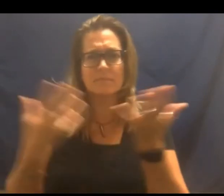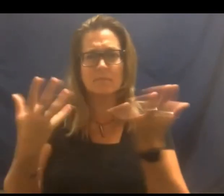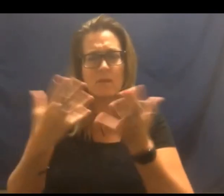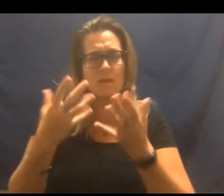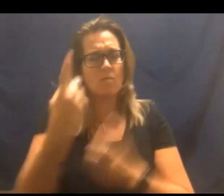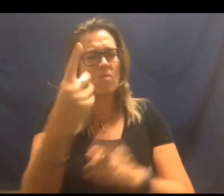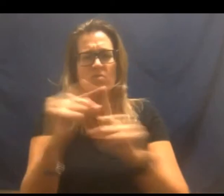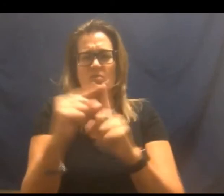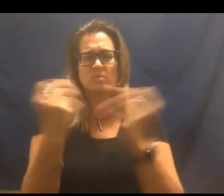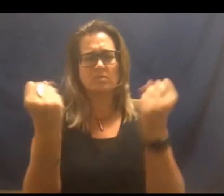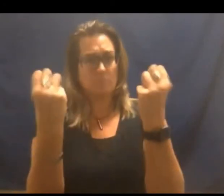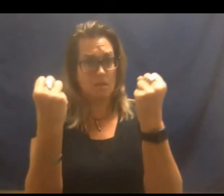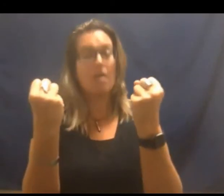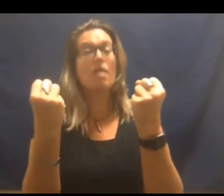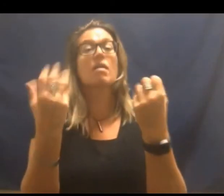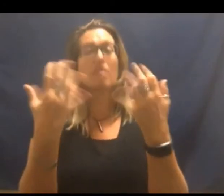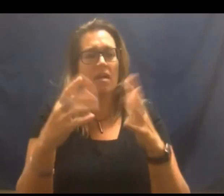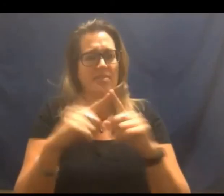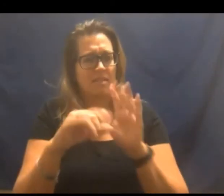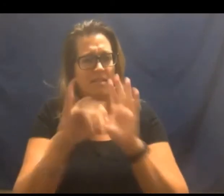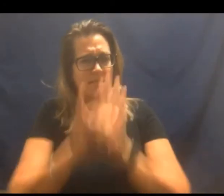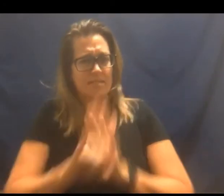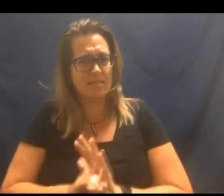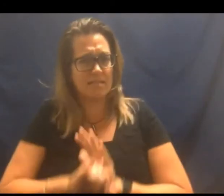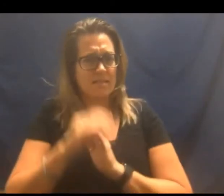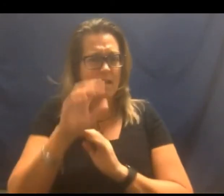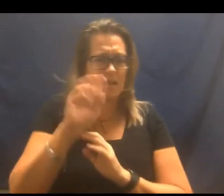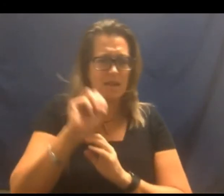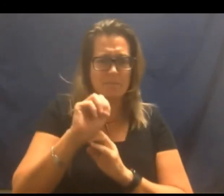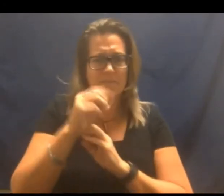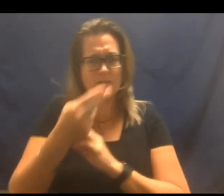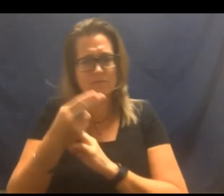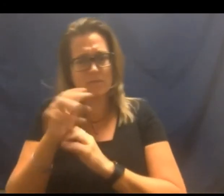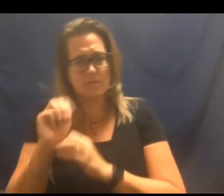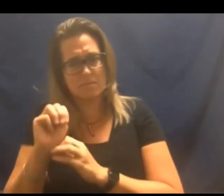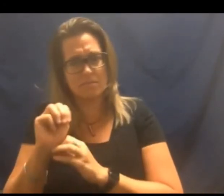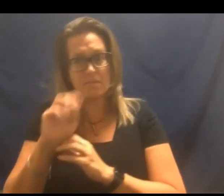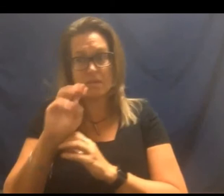groups and talk about what one sign might encompass. You have to identify